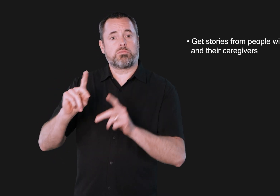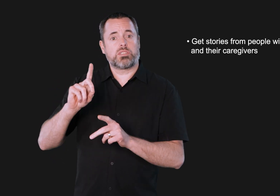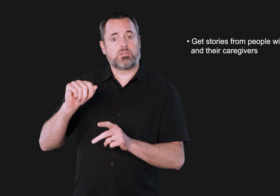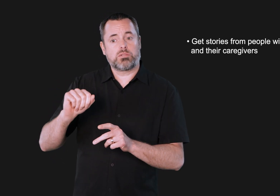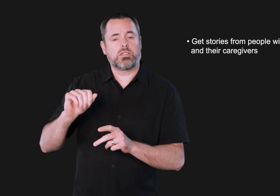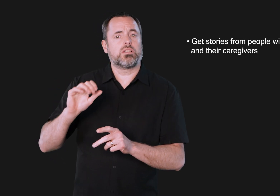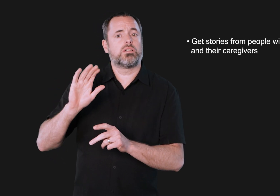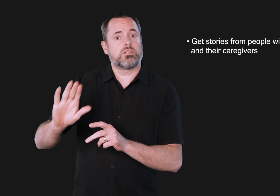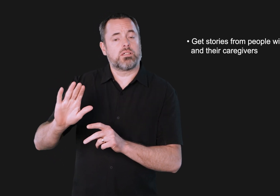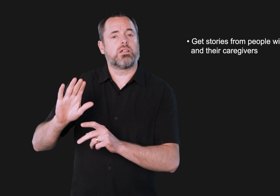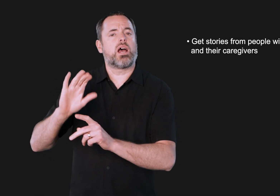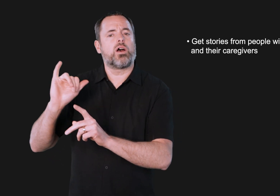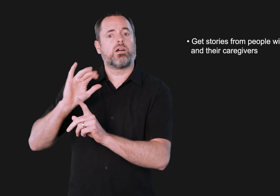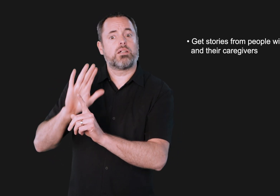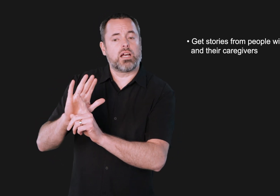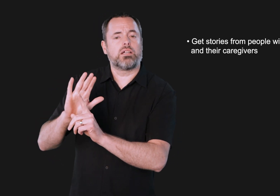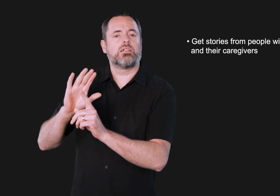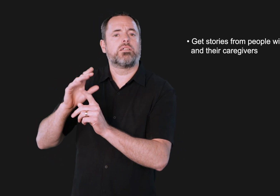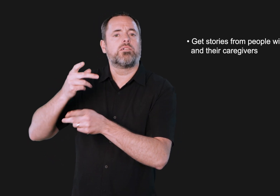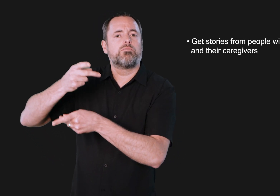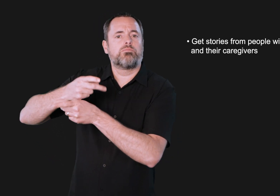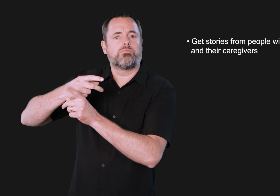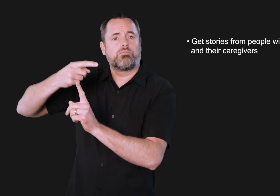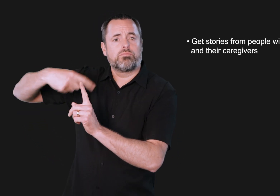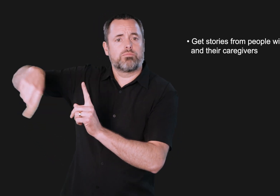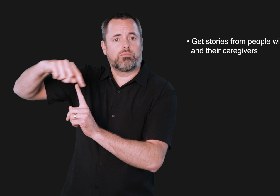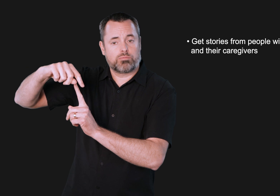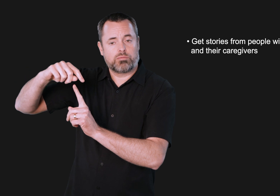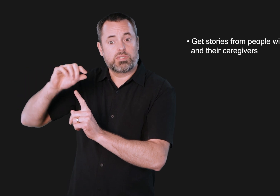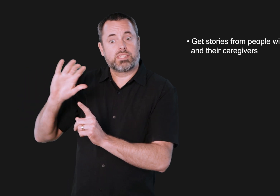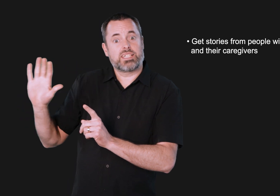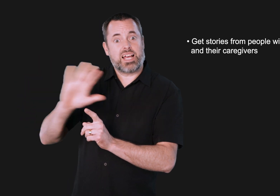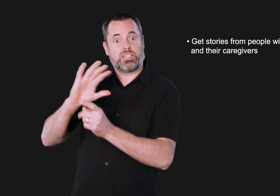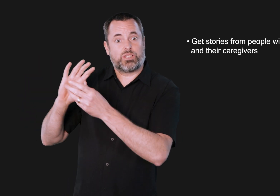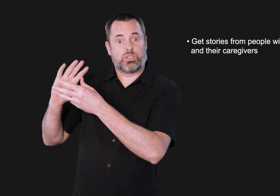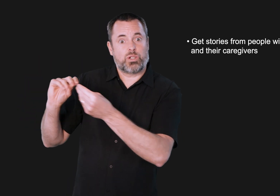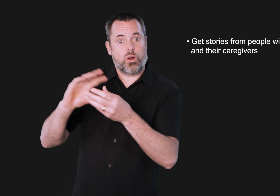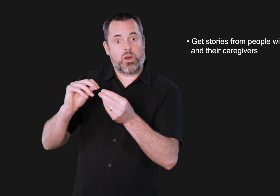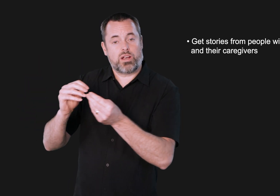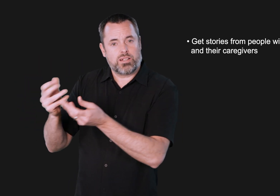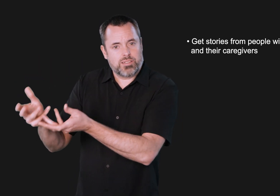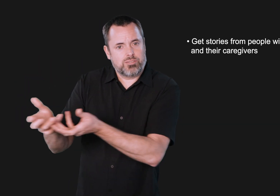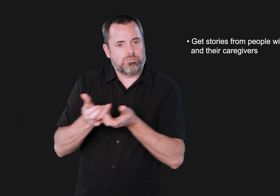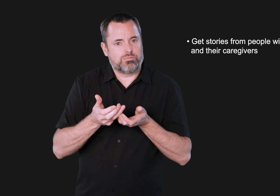• Get stories from people with disabilities and their caregivers